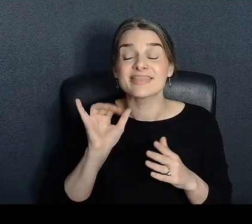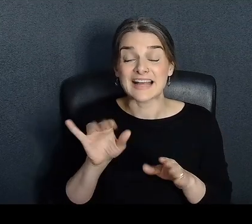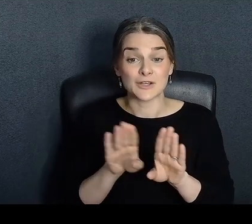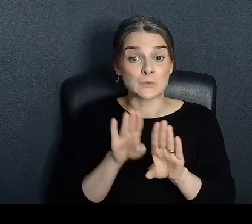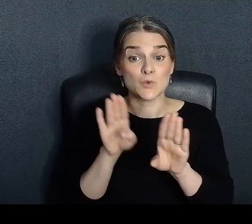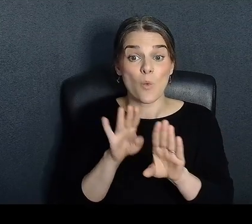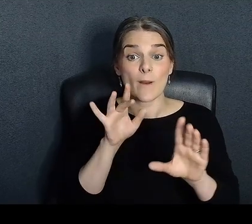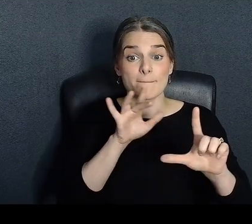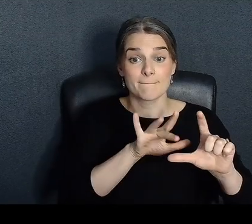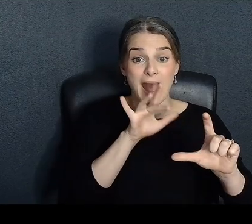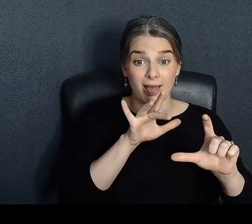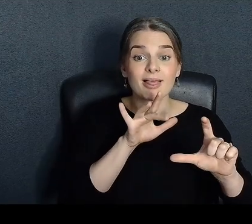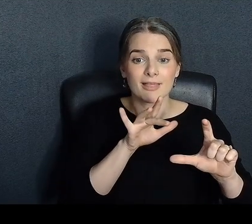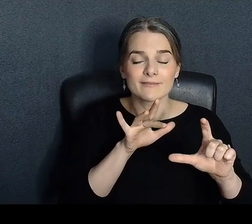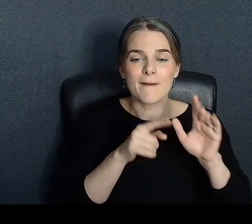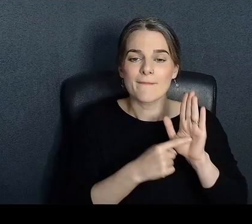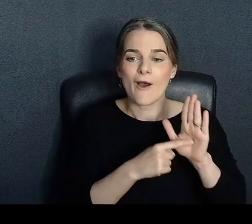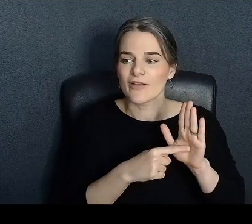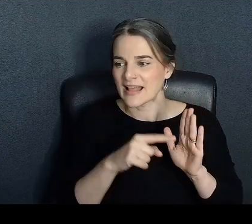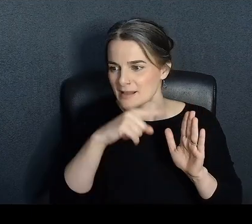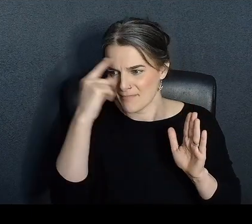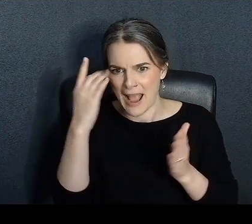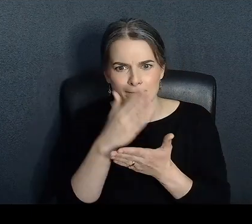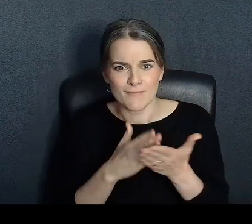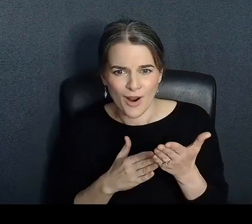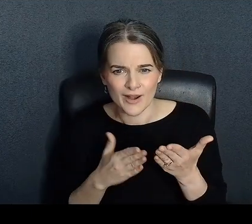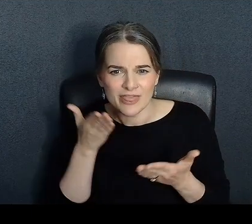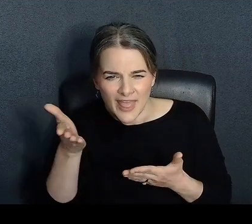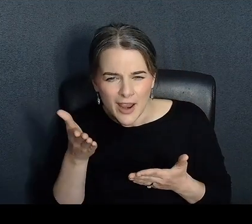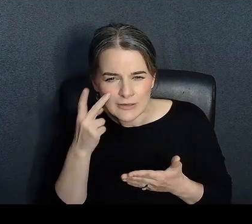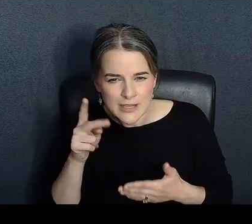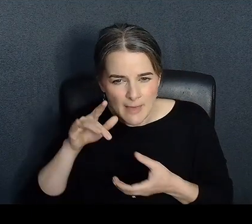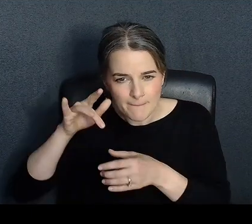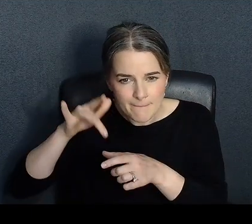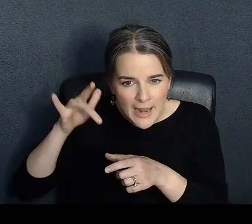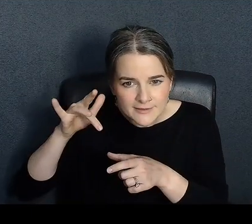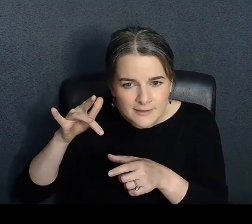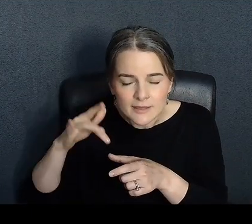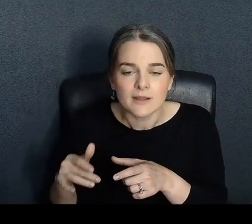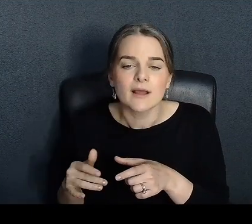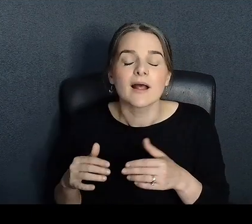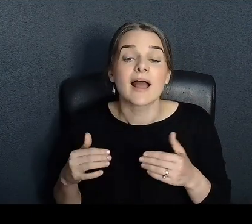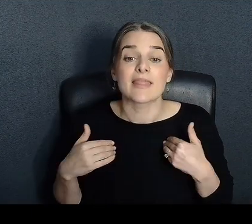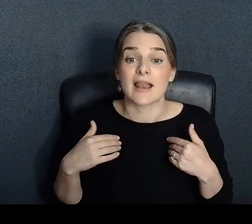in there, the black button. And then there is a receiver there.